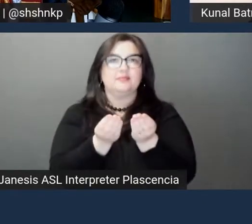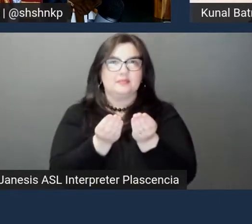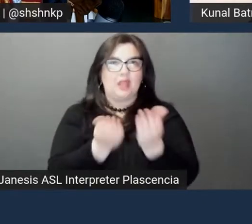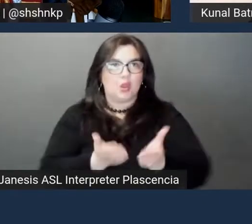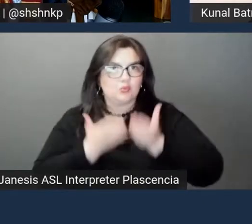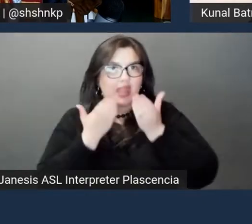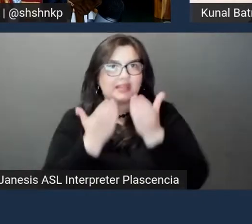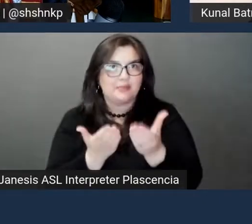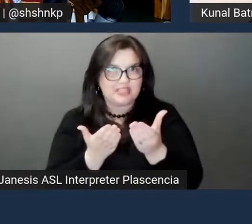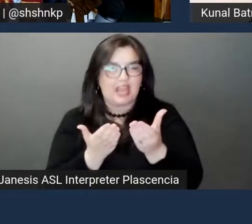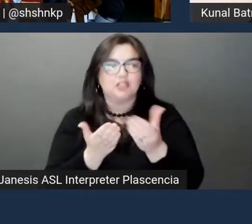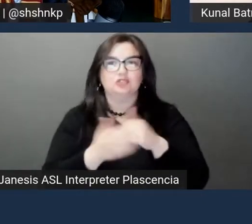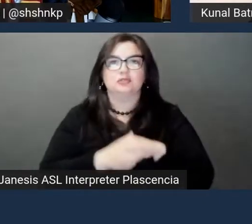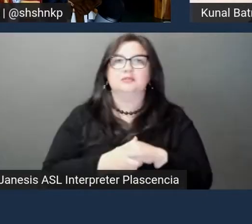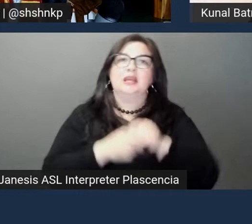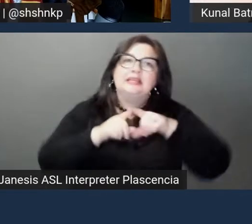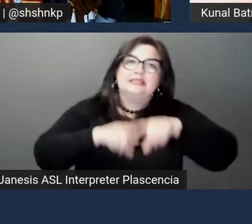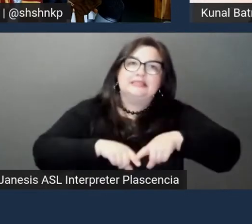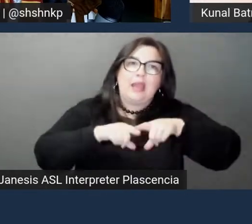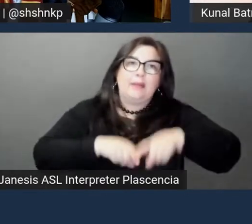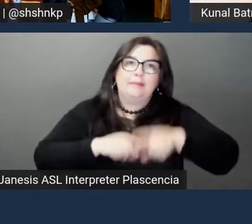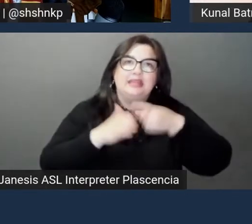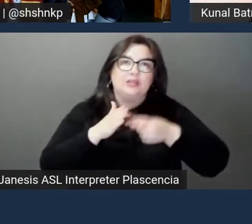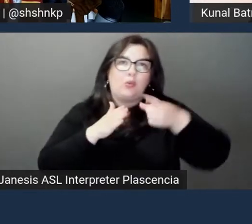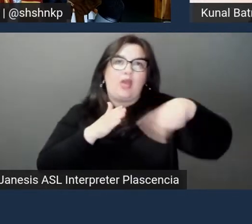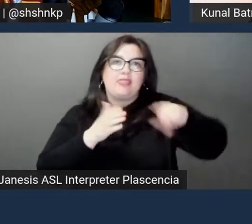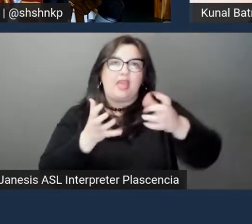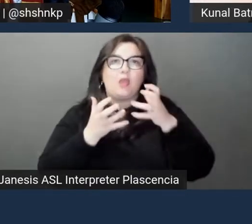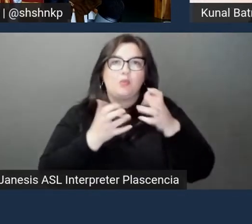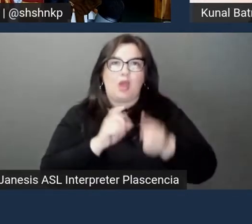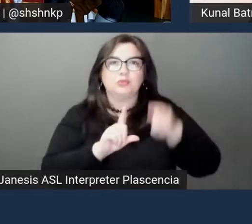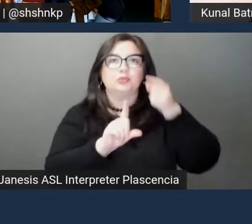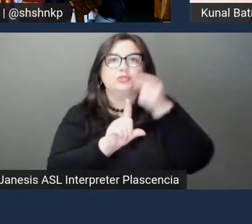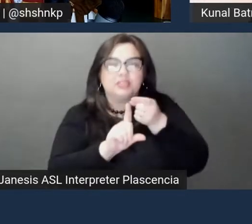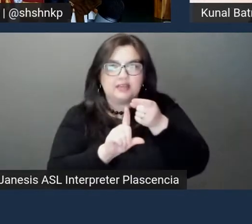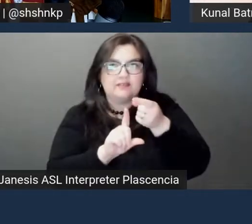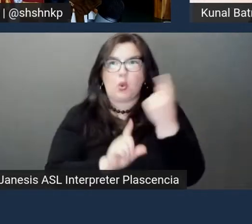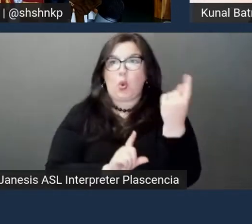depending on what is it that they want to achieve and not something that is hard-coded on our side.